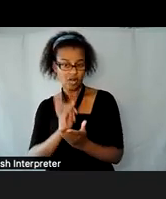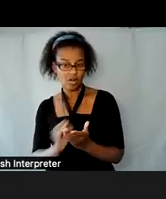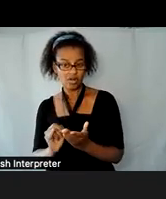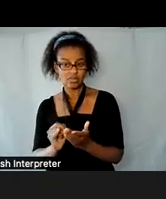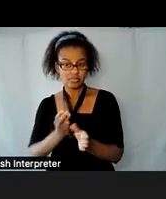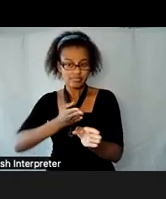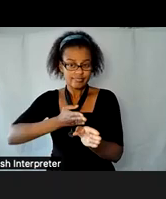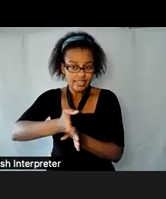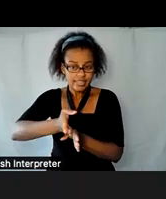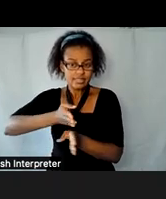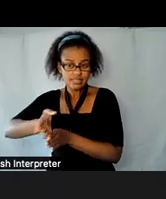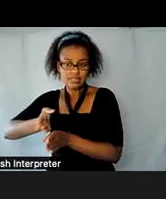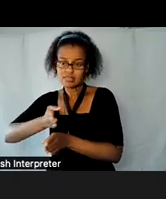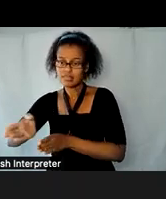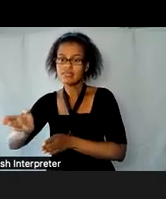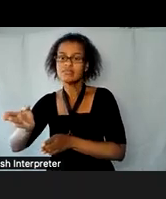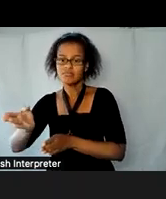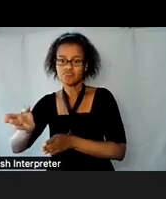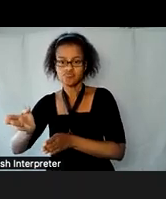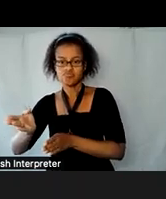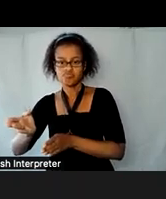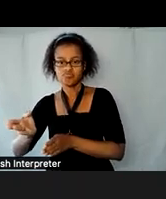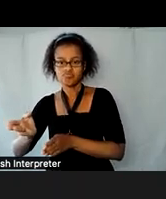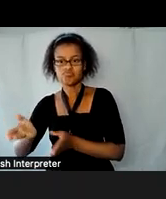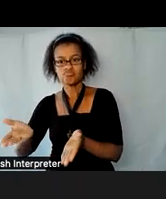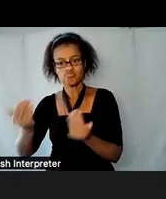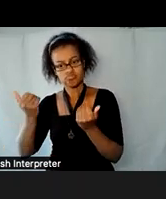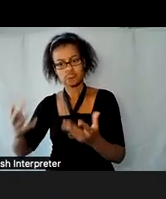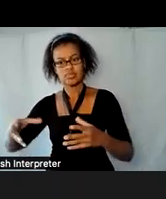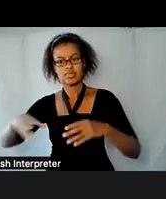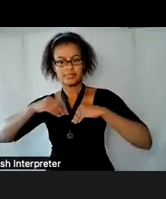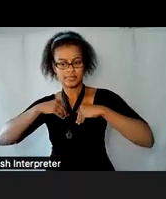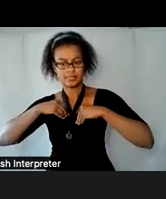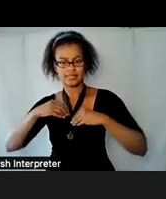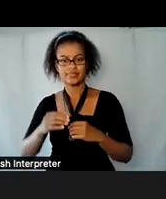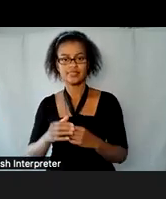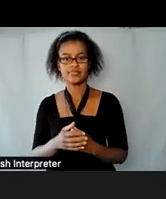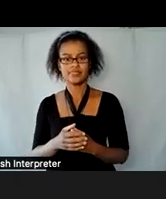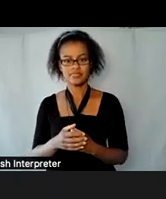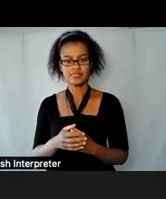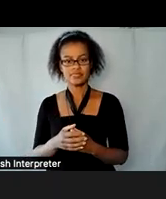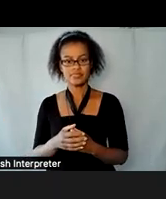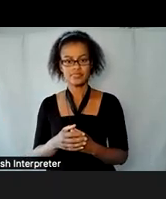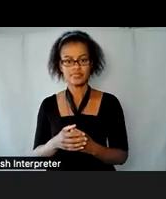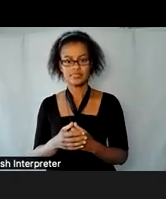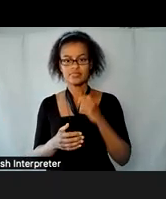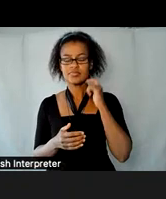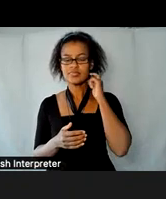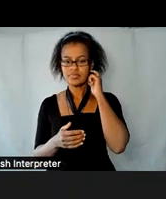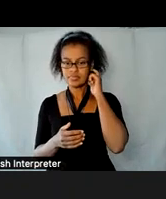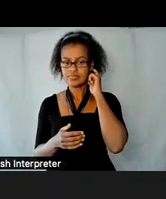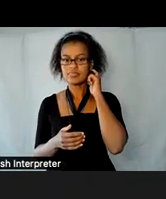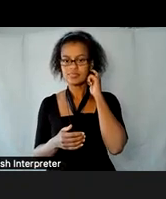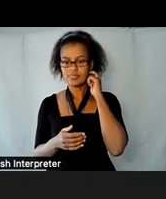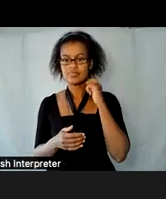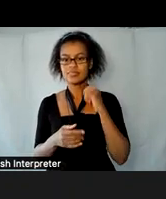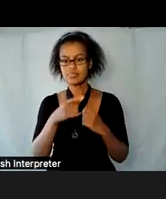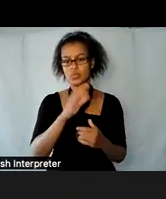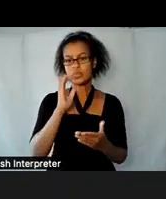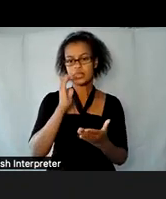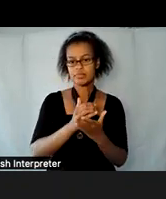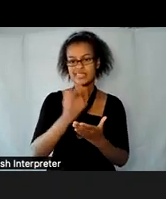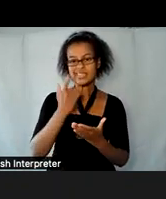Who this participants are there's all images from this past summer that was really busy